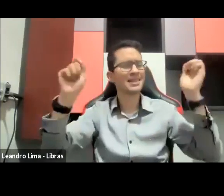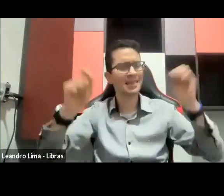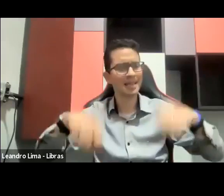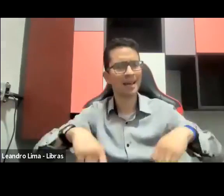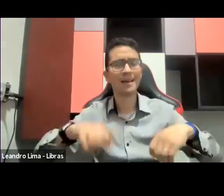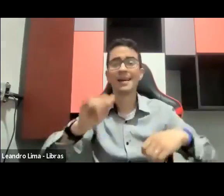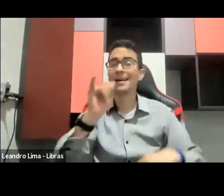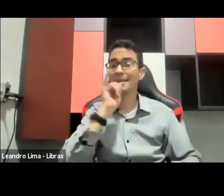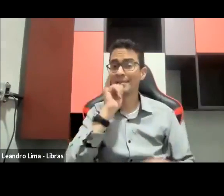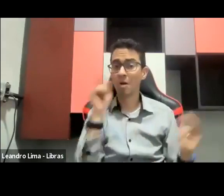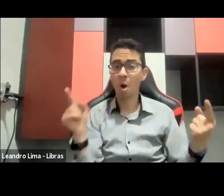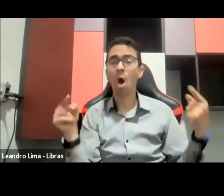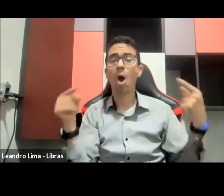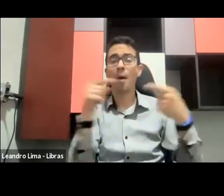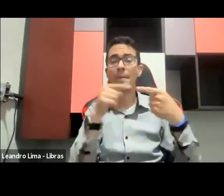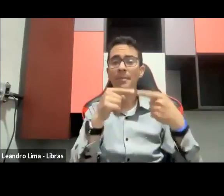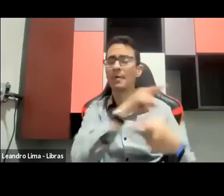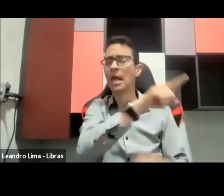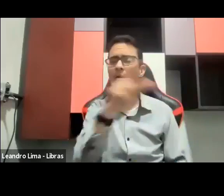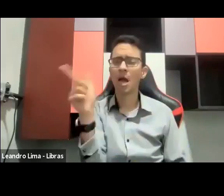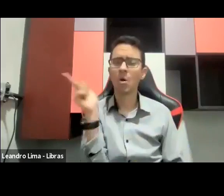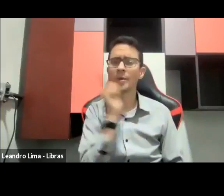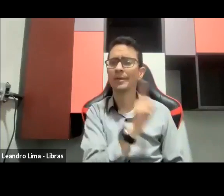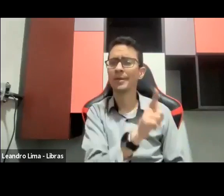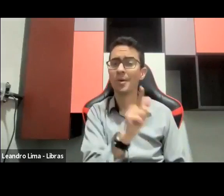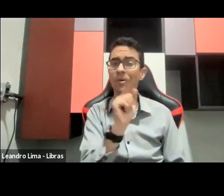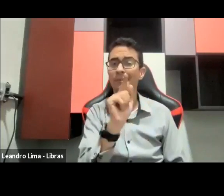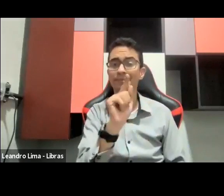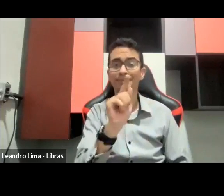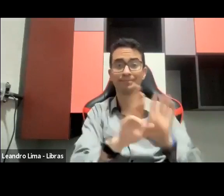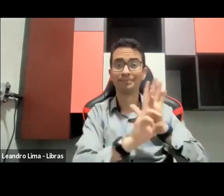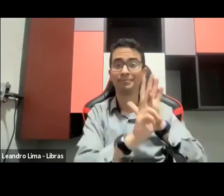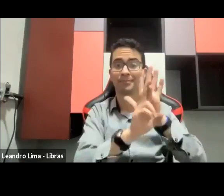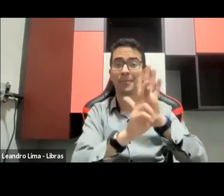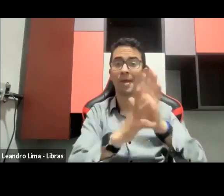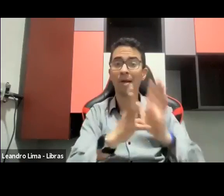They read